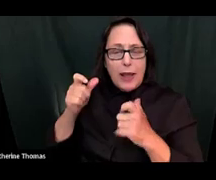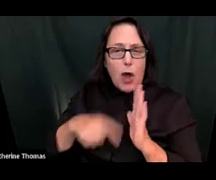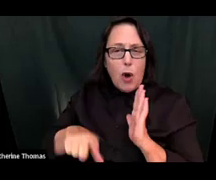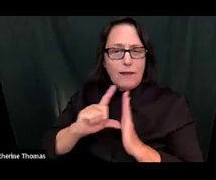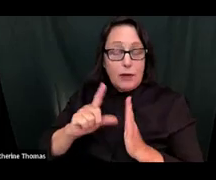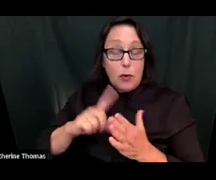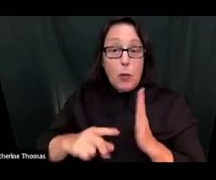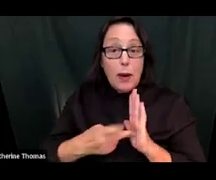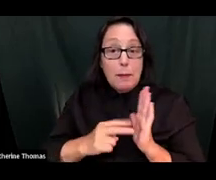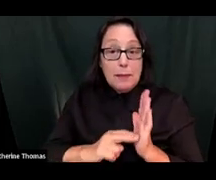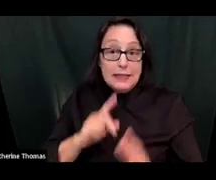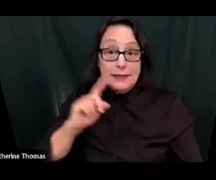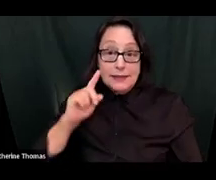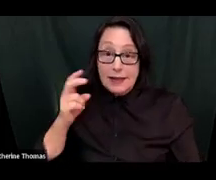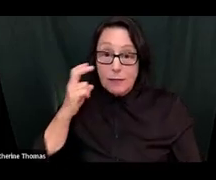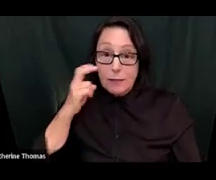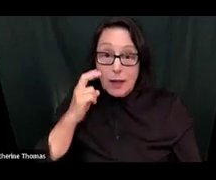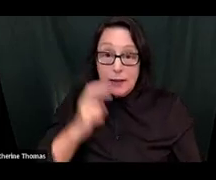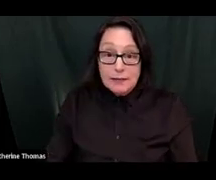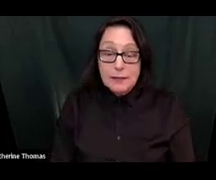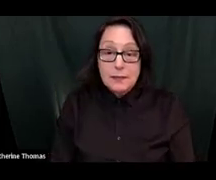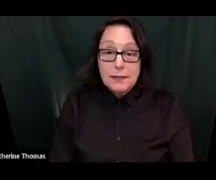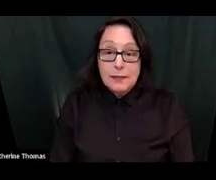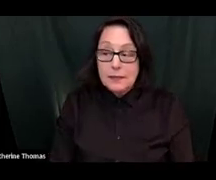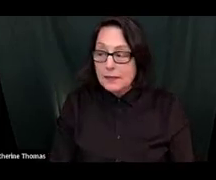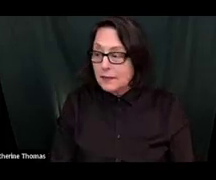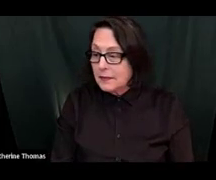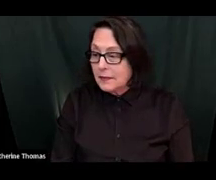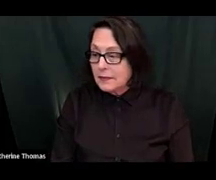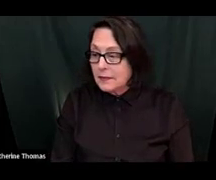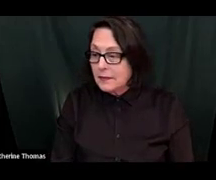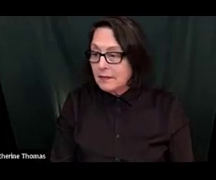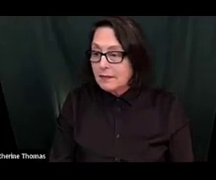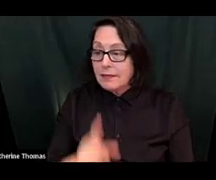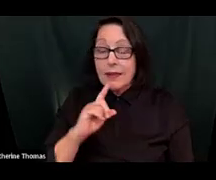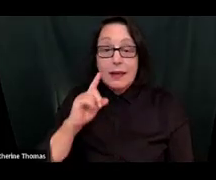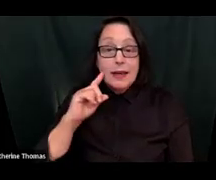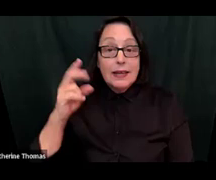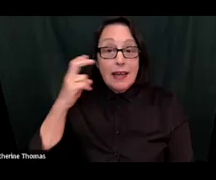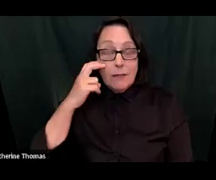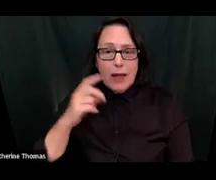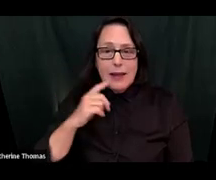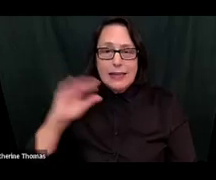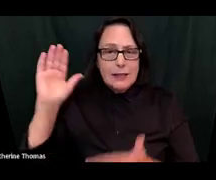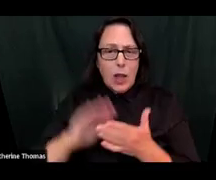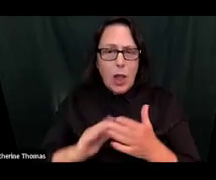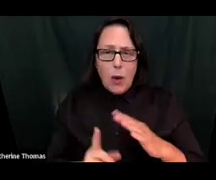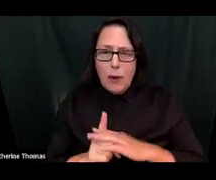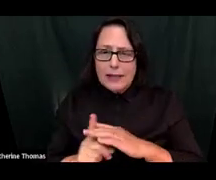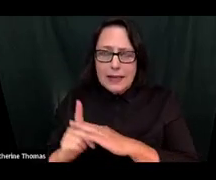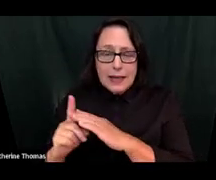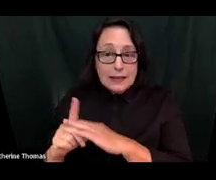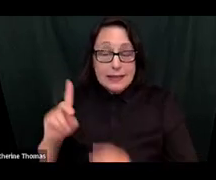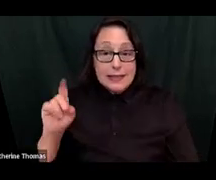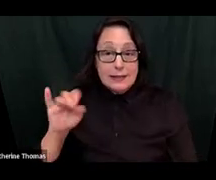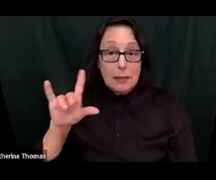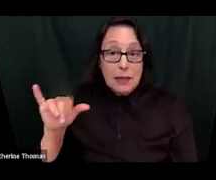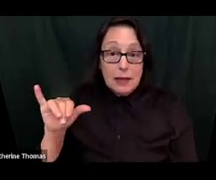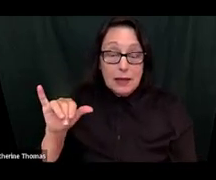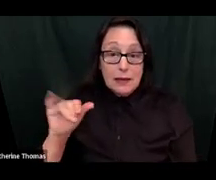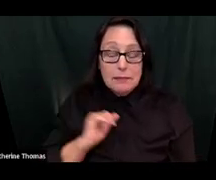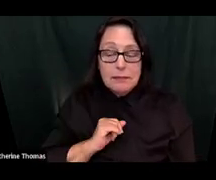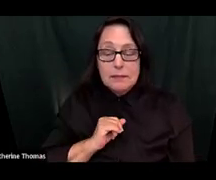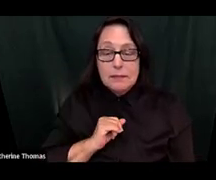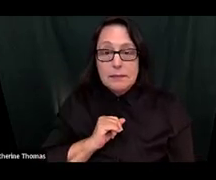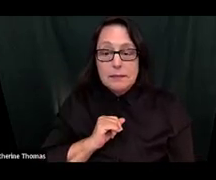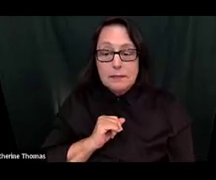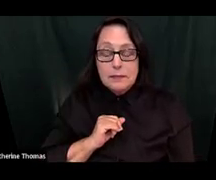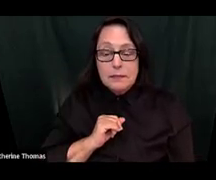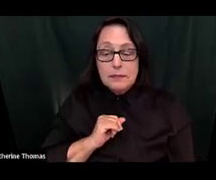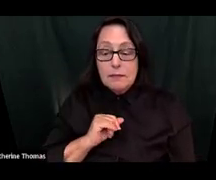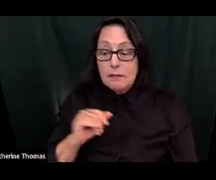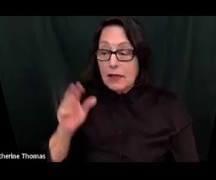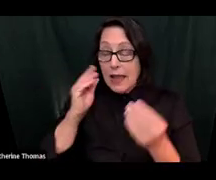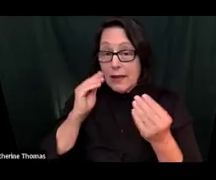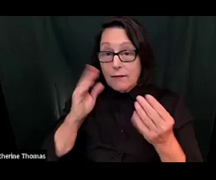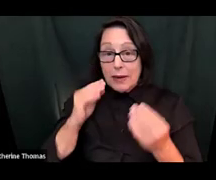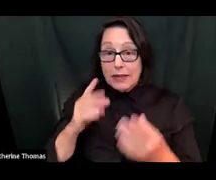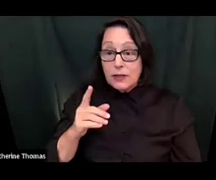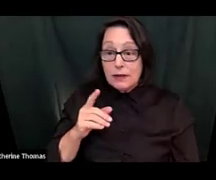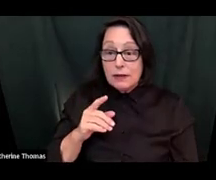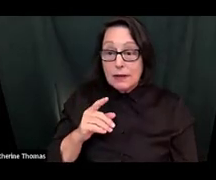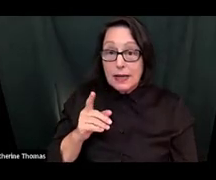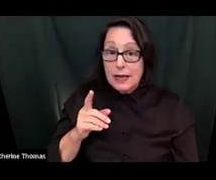Deafblindness is a low-incidence disability. The information